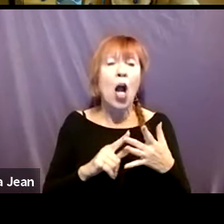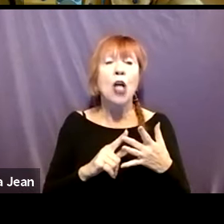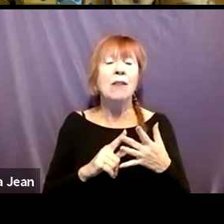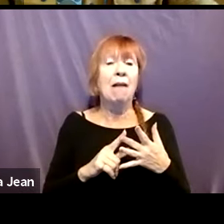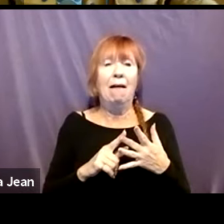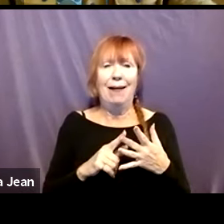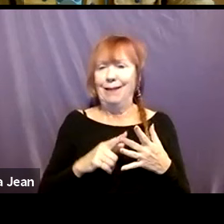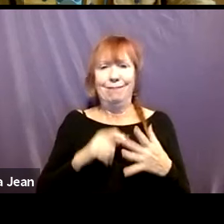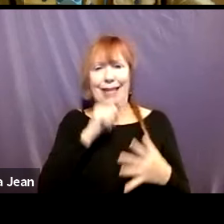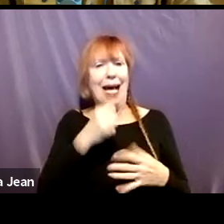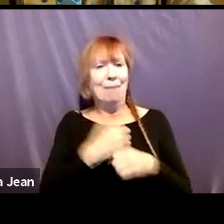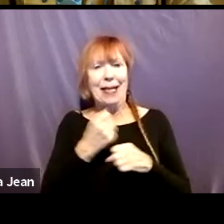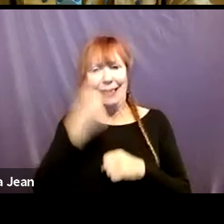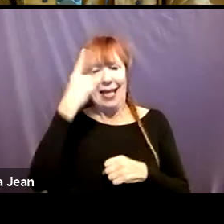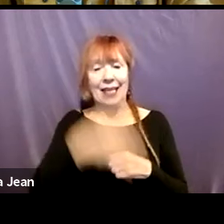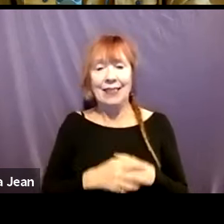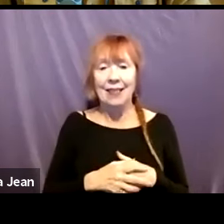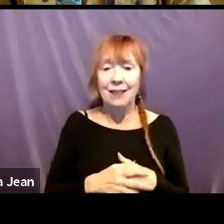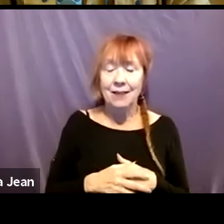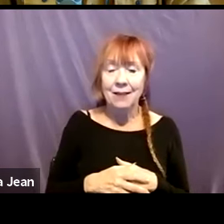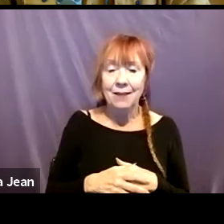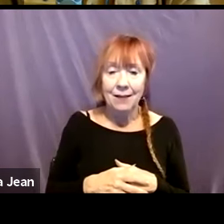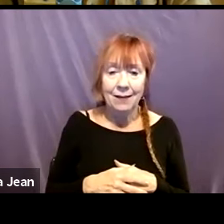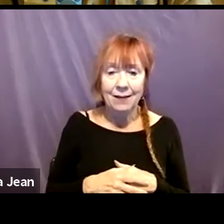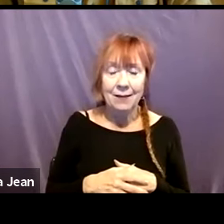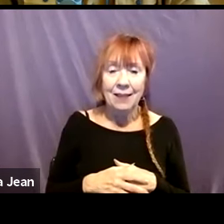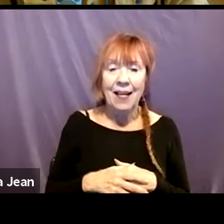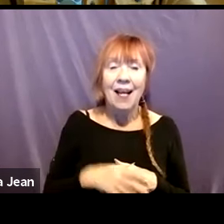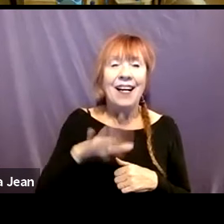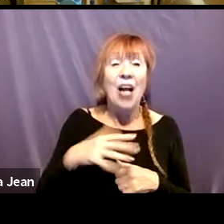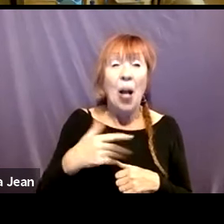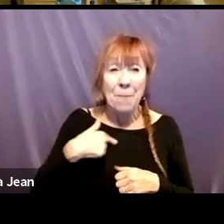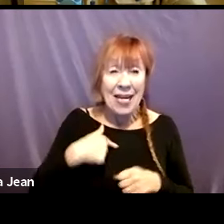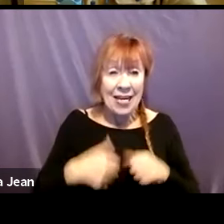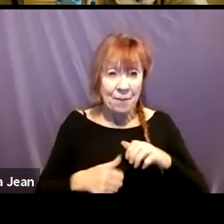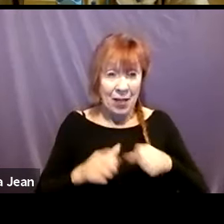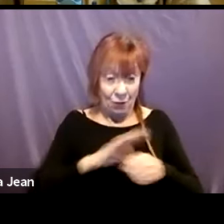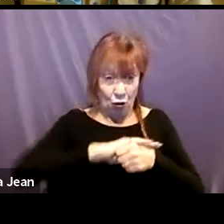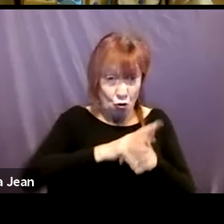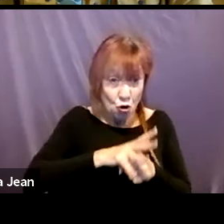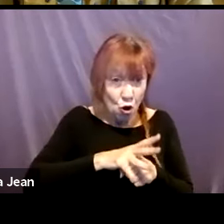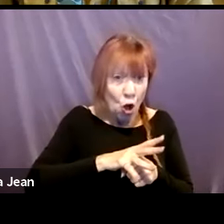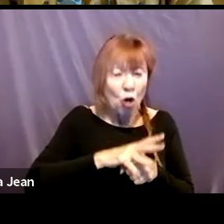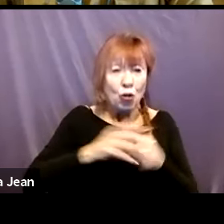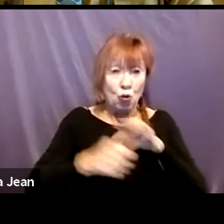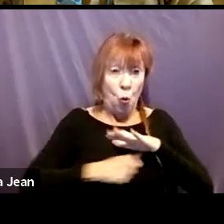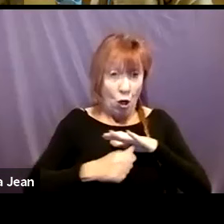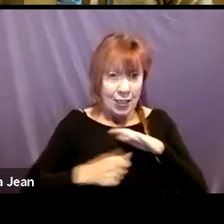I bought a nail kit, so now I'm like a nail artist. So if anybody needs their nails done.